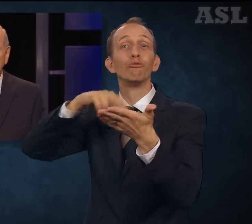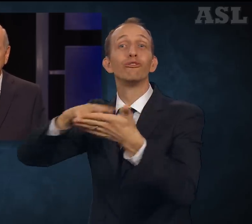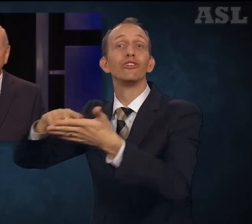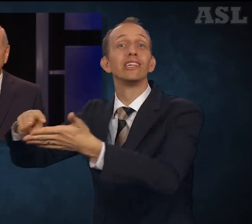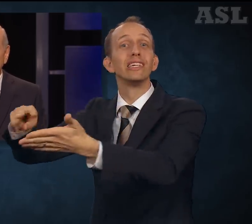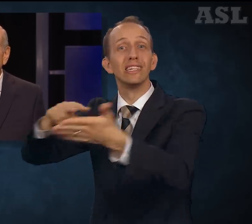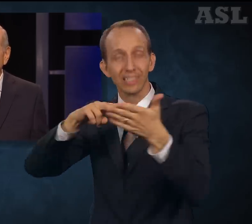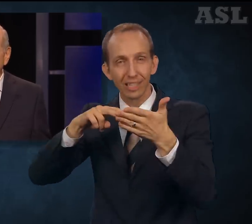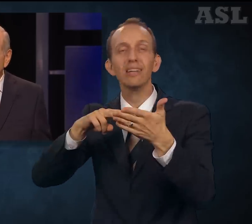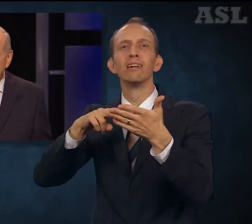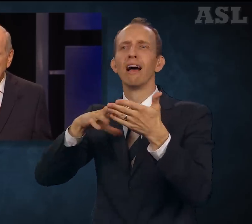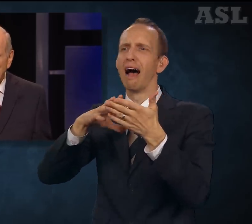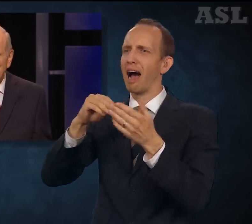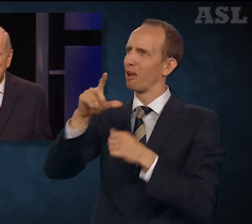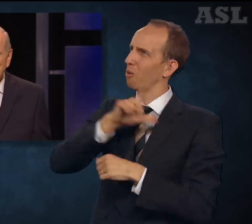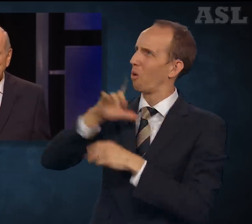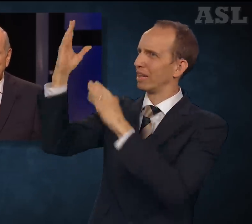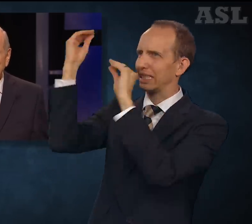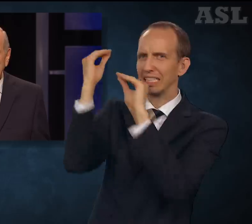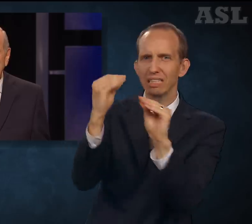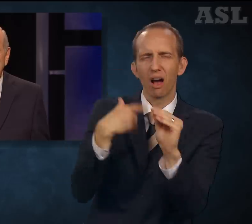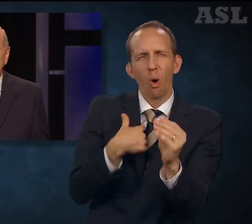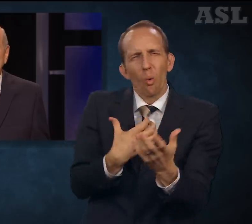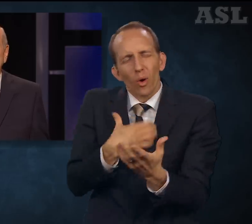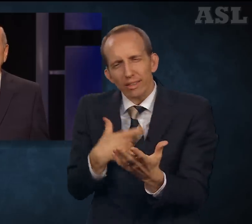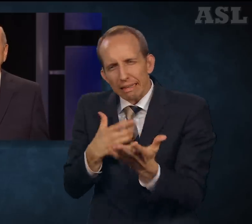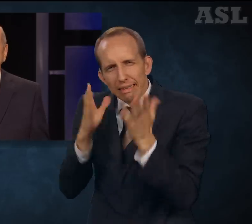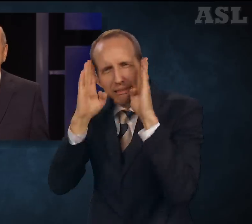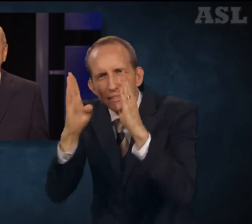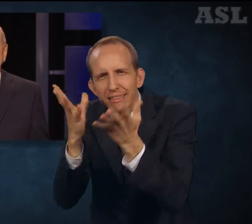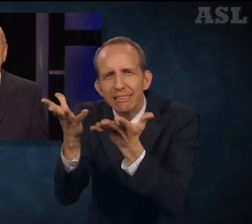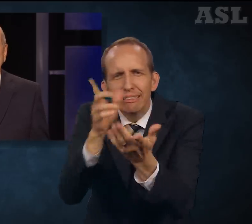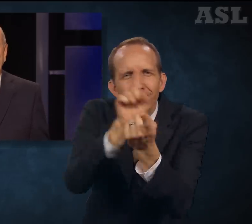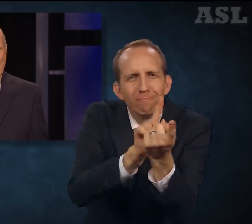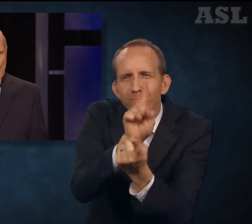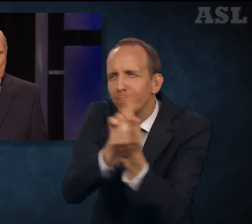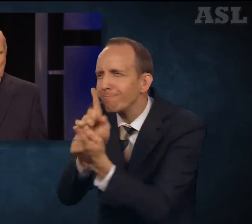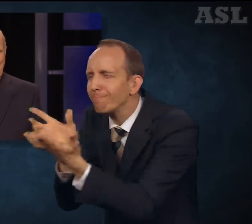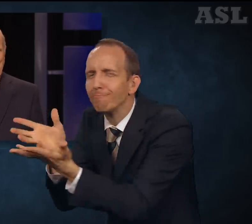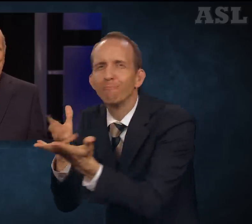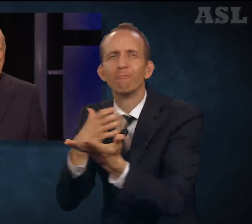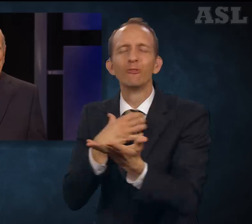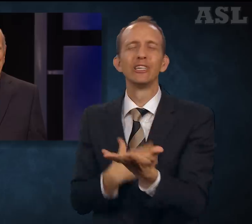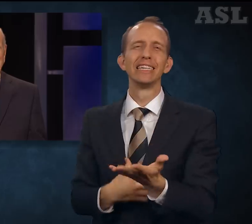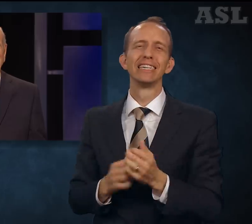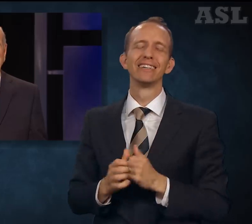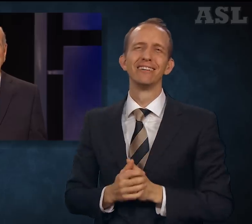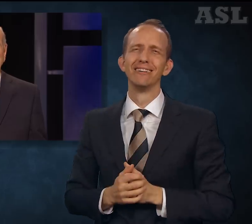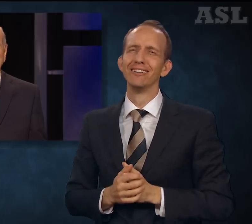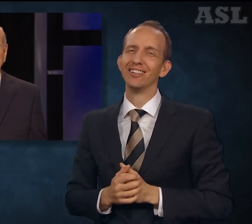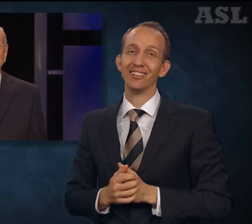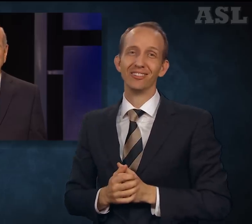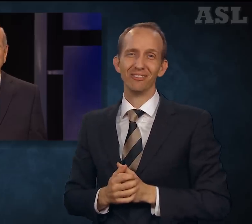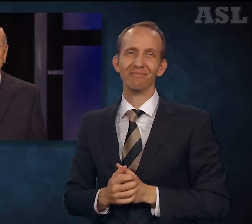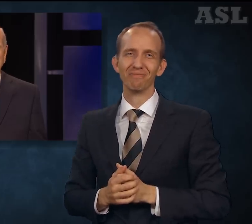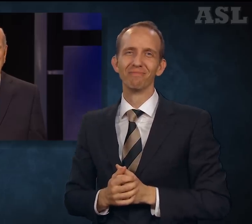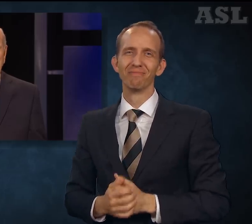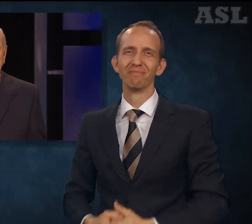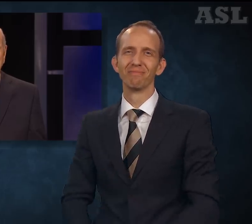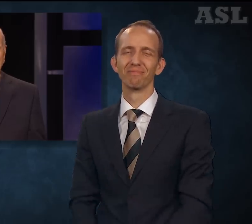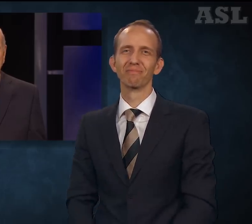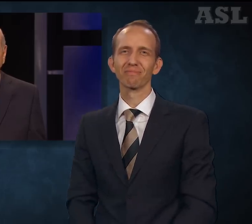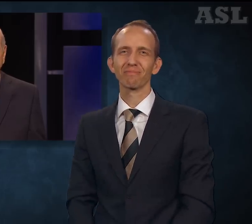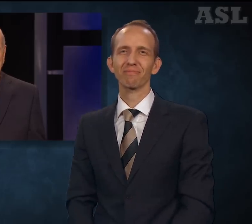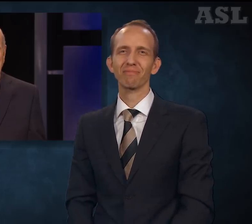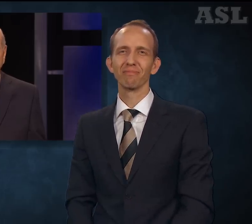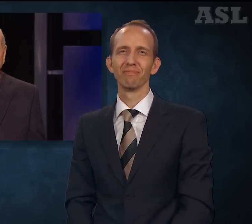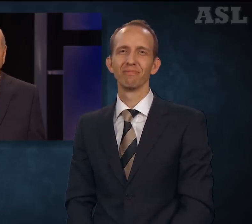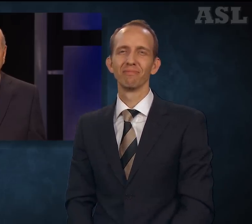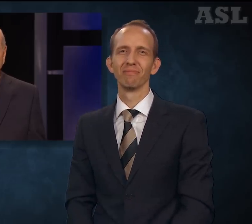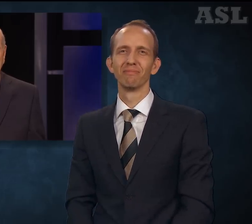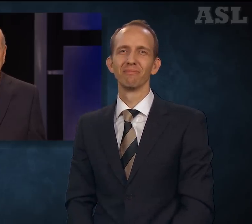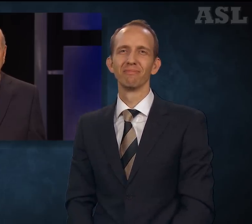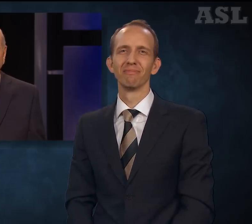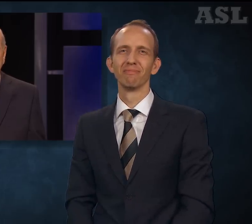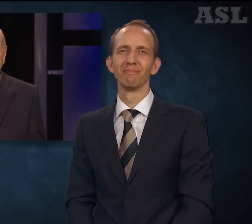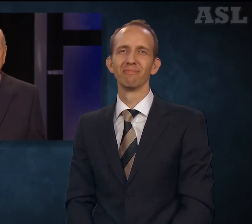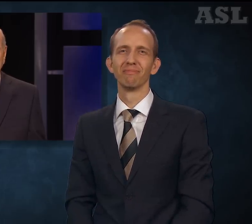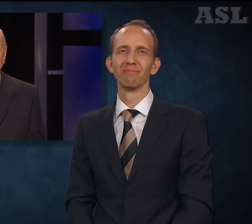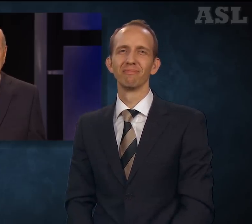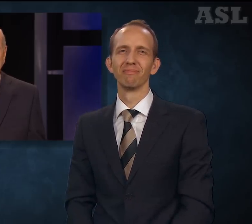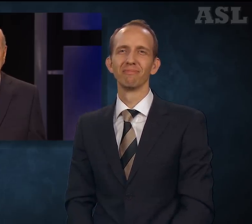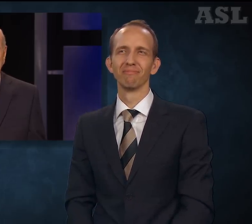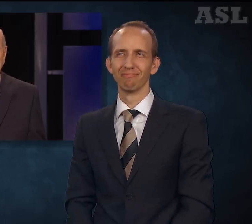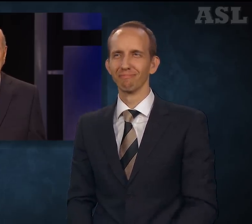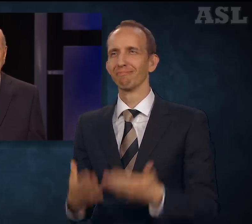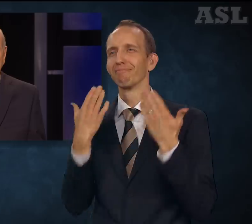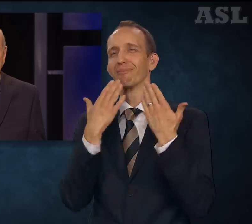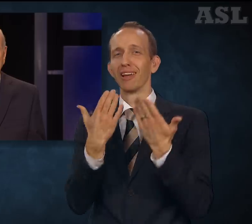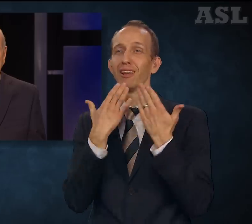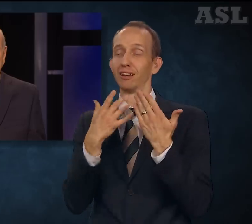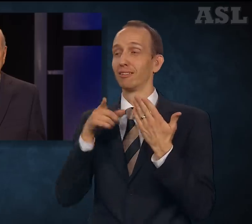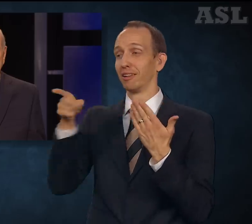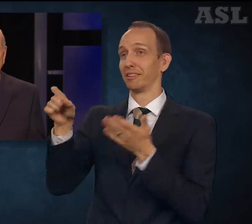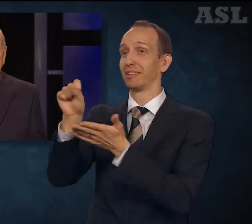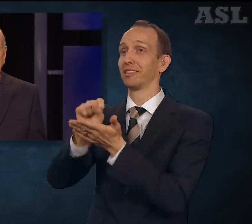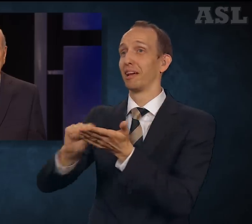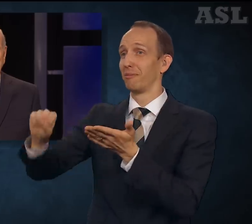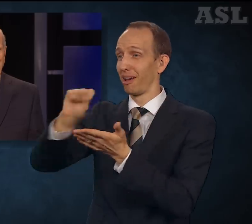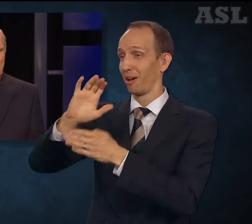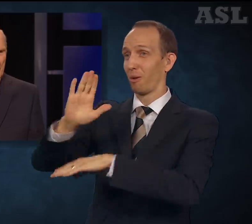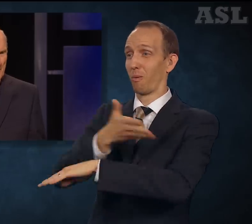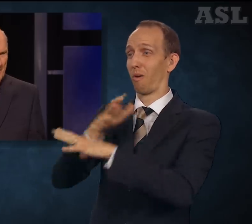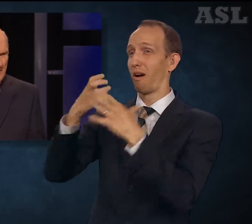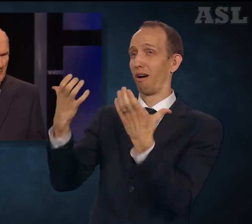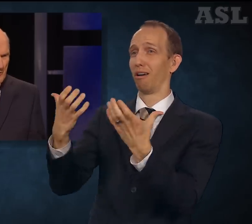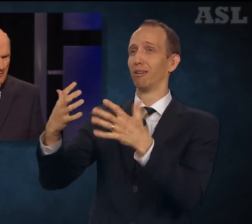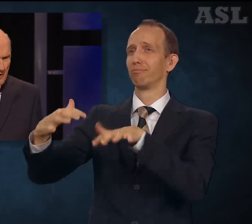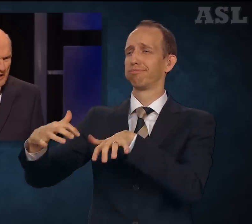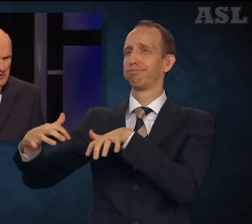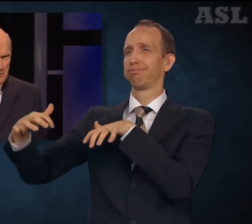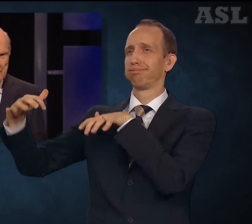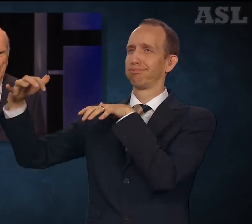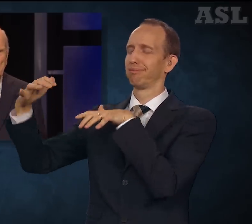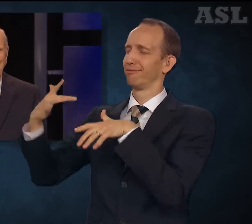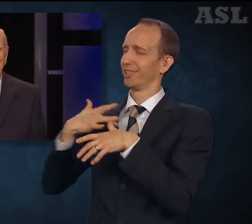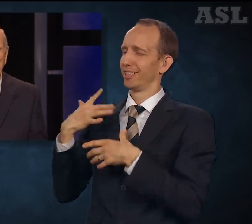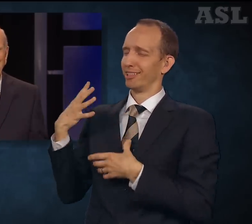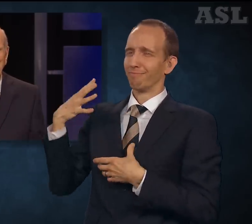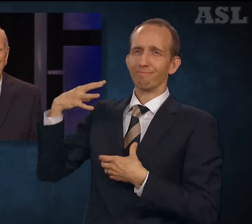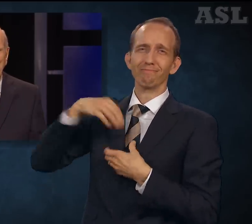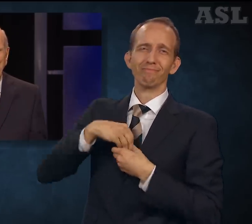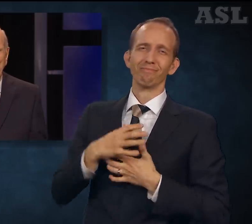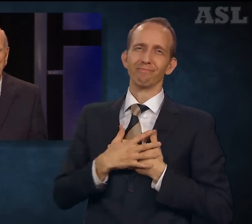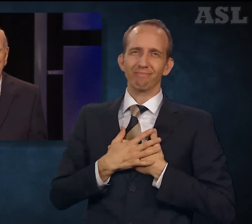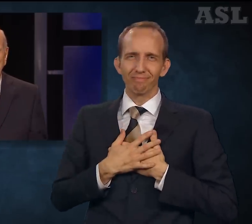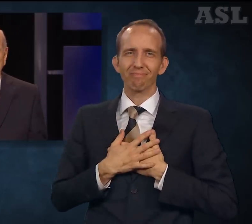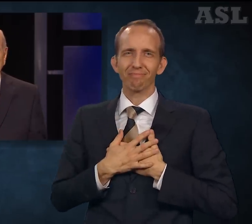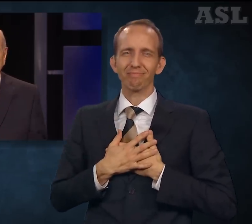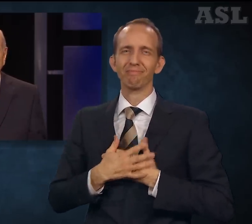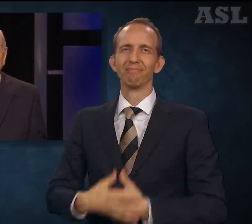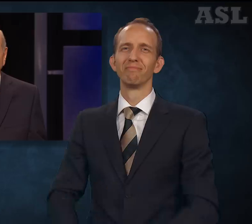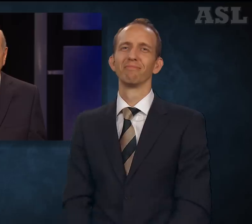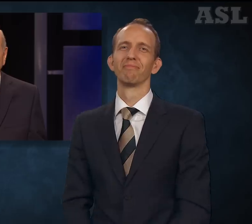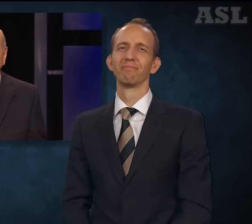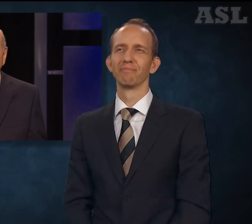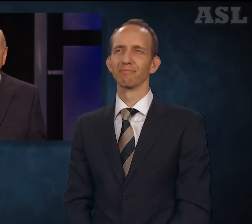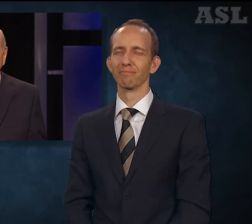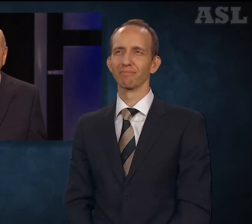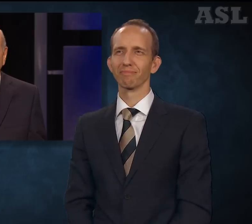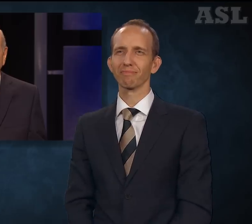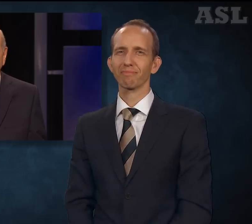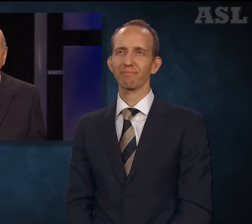OF MORMON, AND AS YOU PRAYED TO